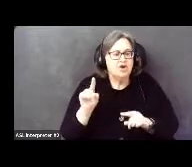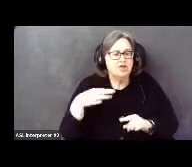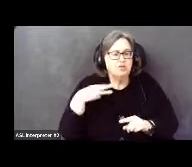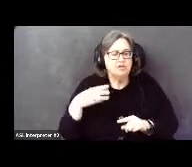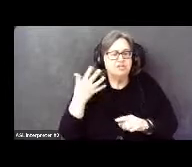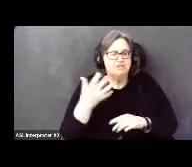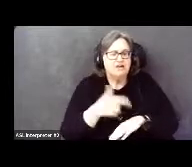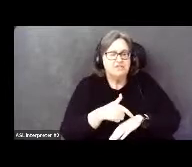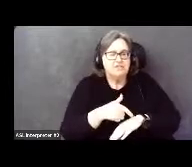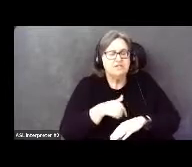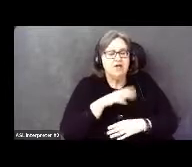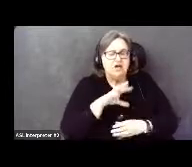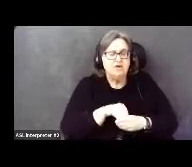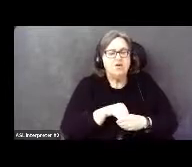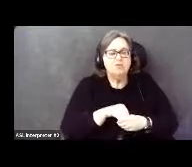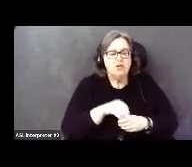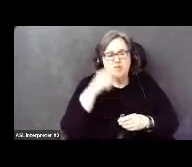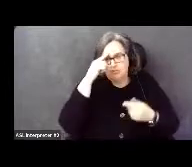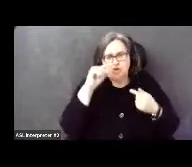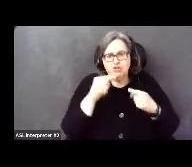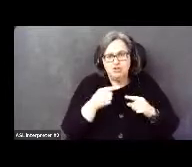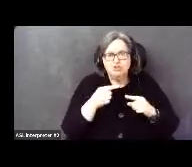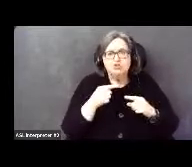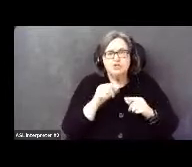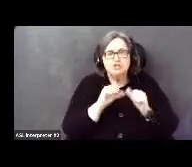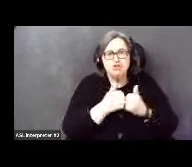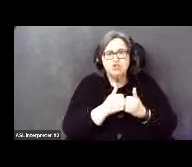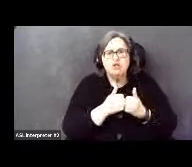day on the Hill and spoken at